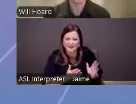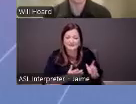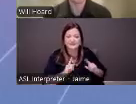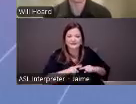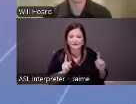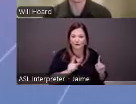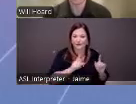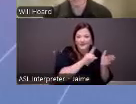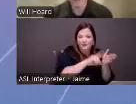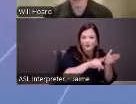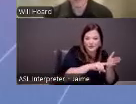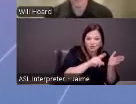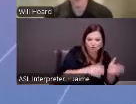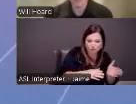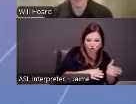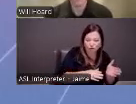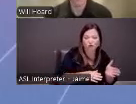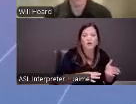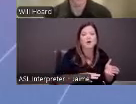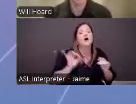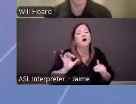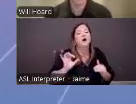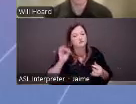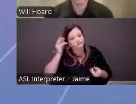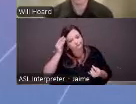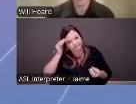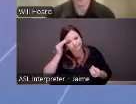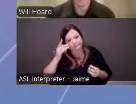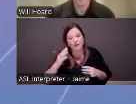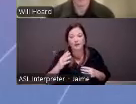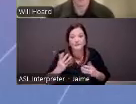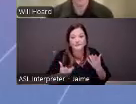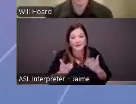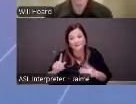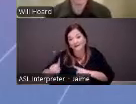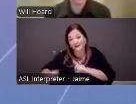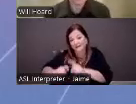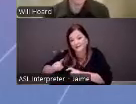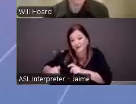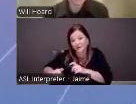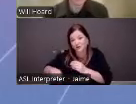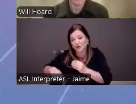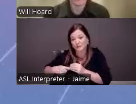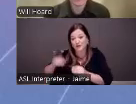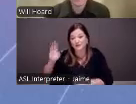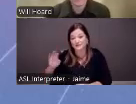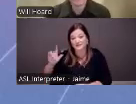And I think that that's something that we're thinking about, too, is maybe asking questions about CIL staff's existing experience